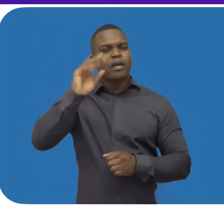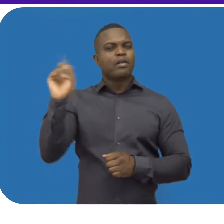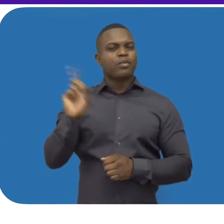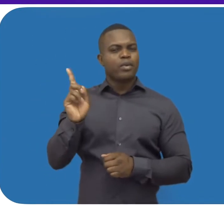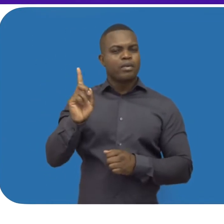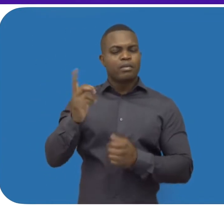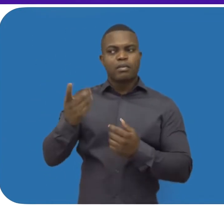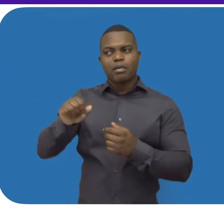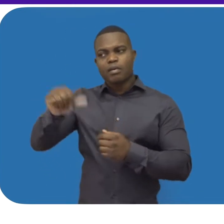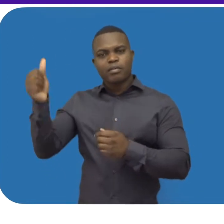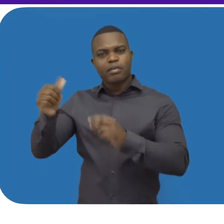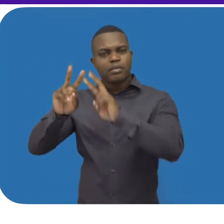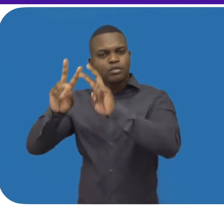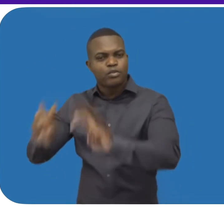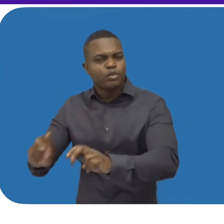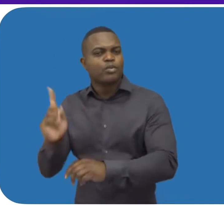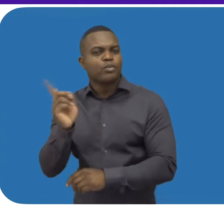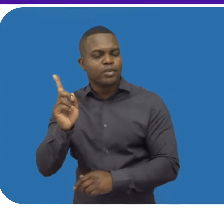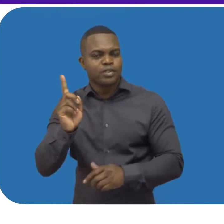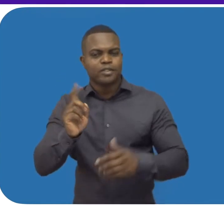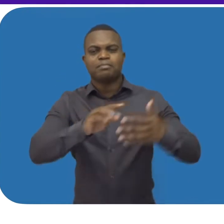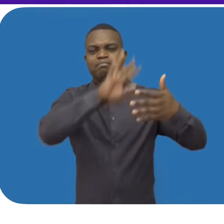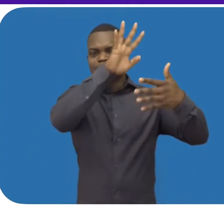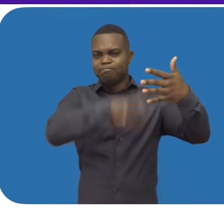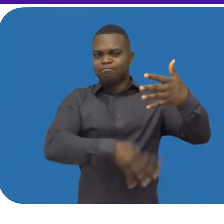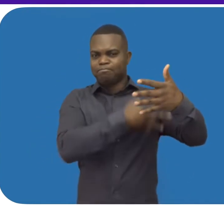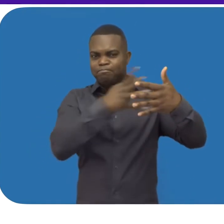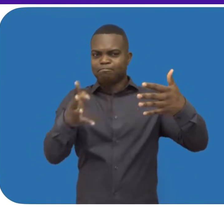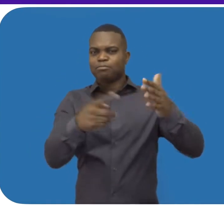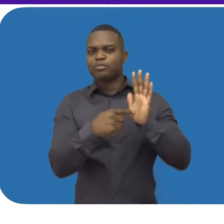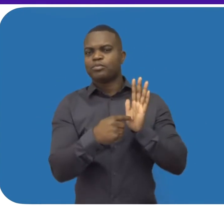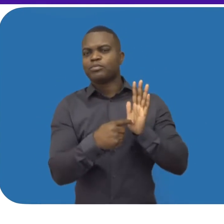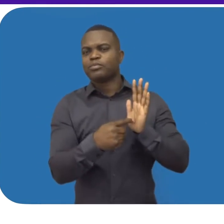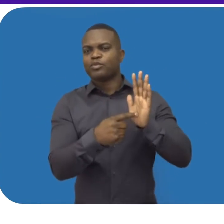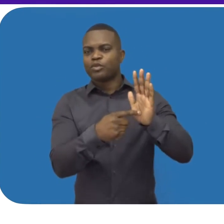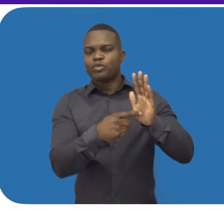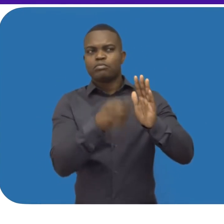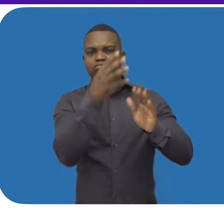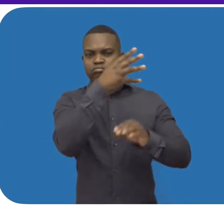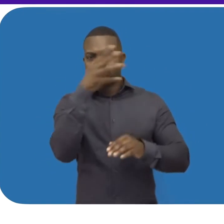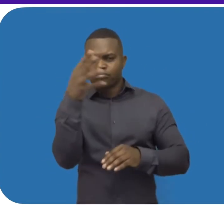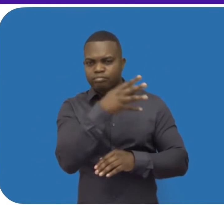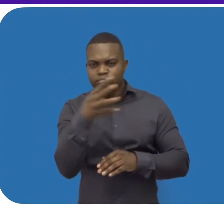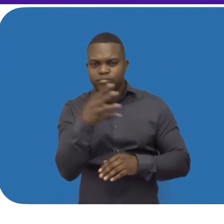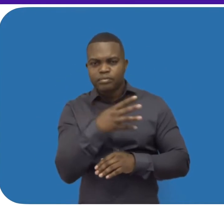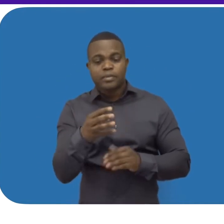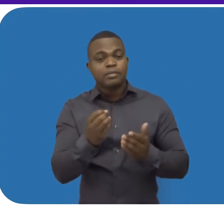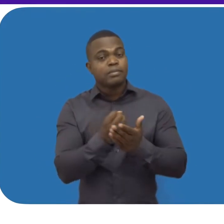The table structure for lexical resources is similar, although some of the table rows are different, of course.